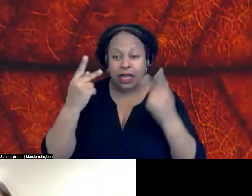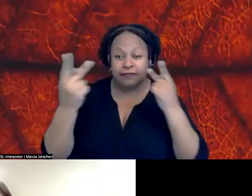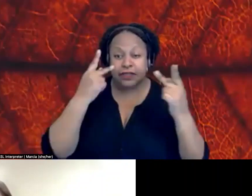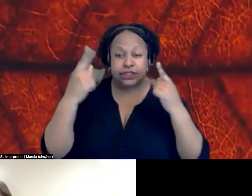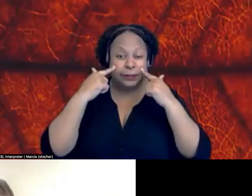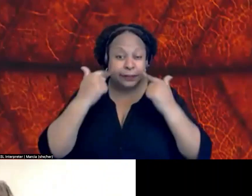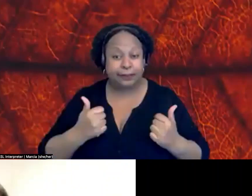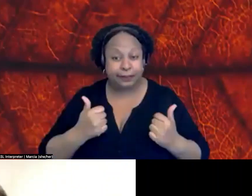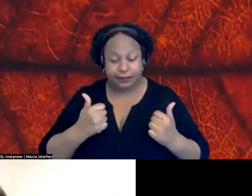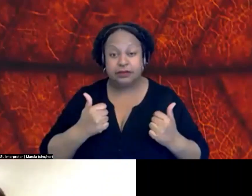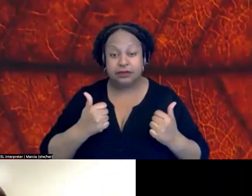And I cannot drive.